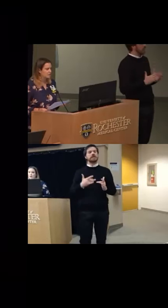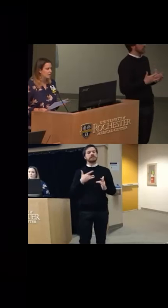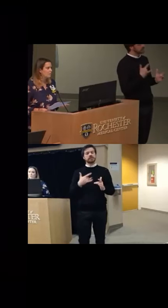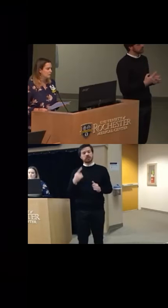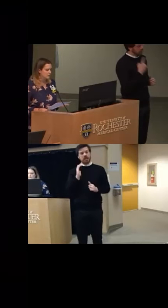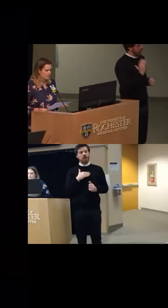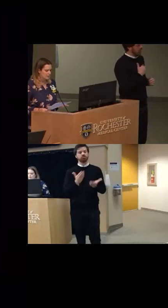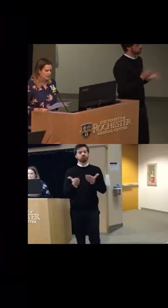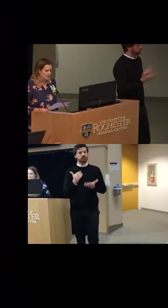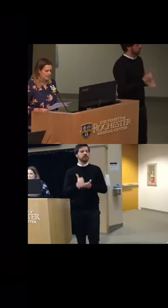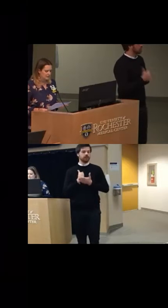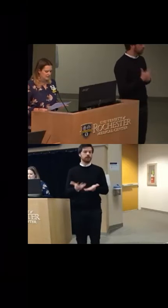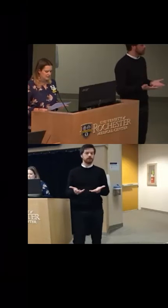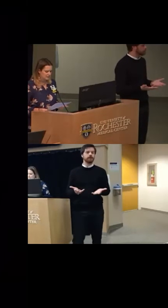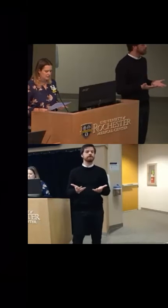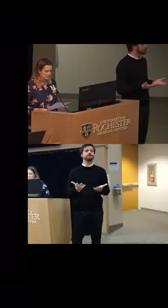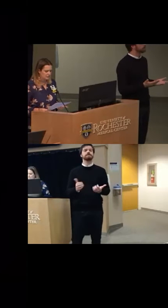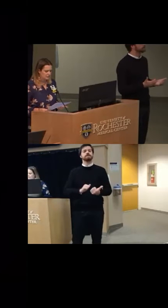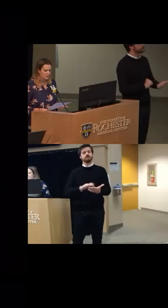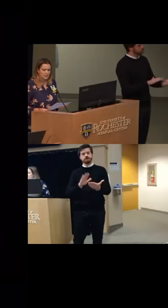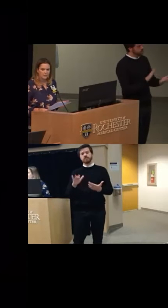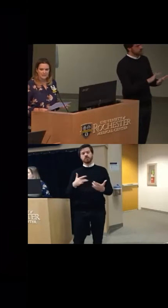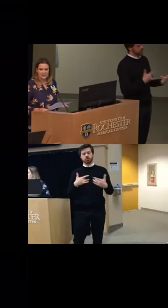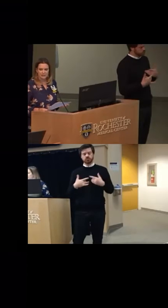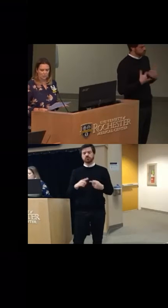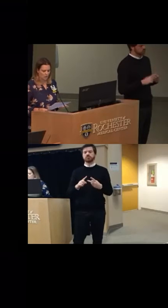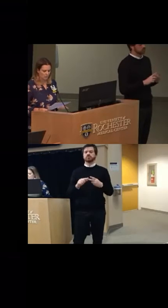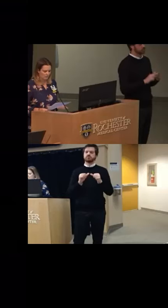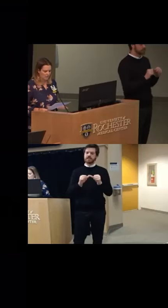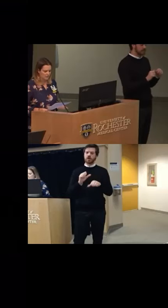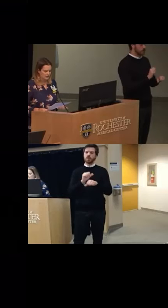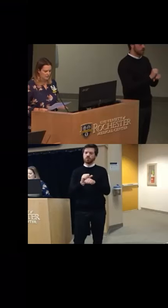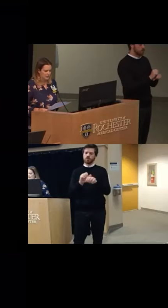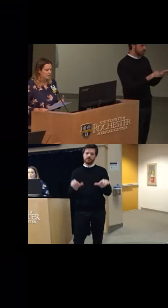are helpful um in addressing their concerns and maintaining their work performance they